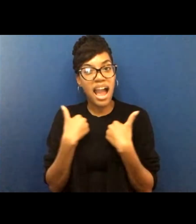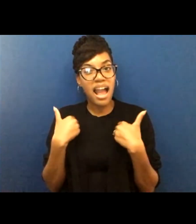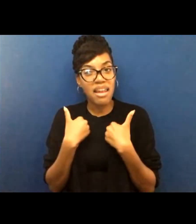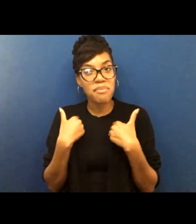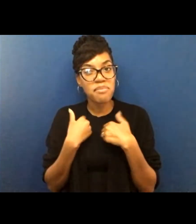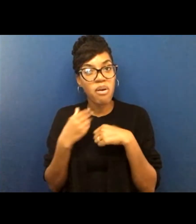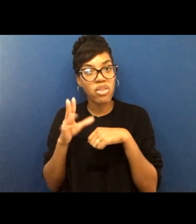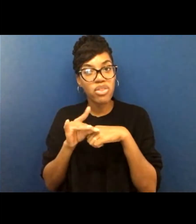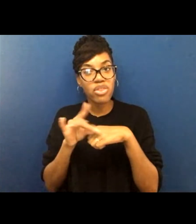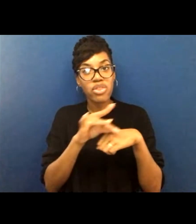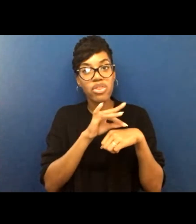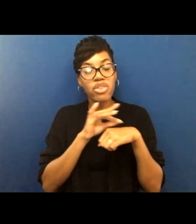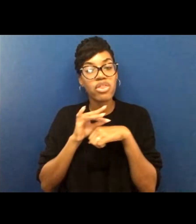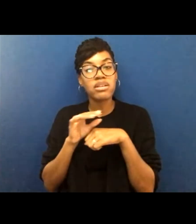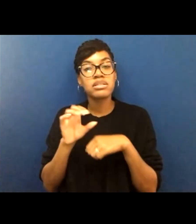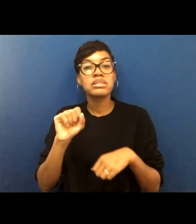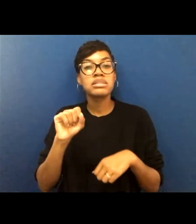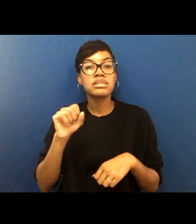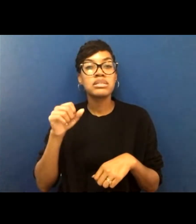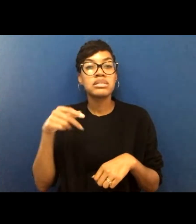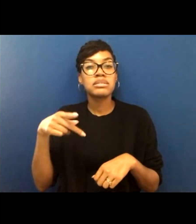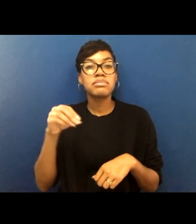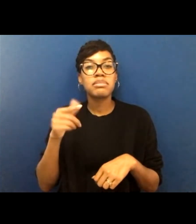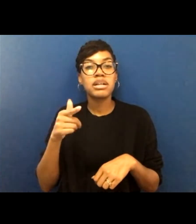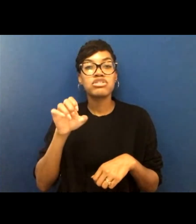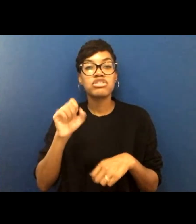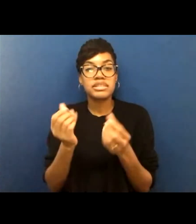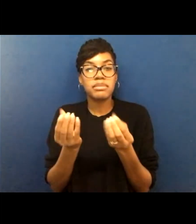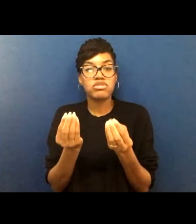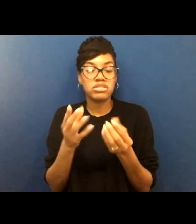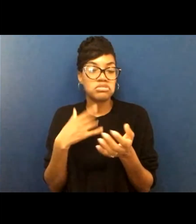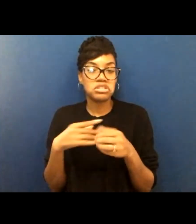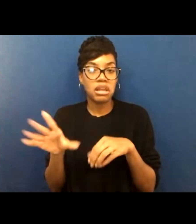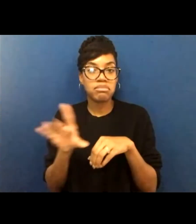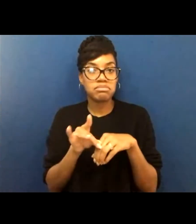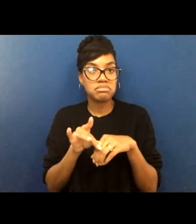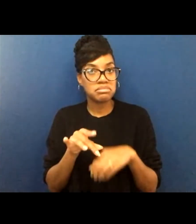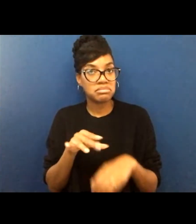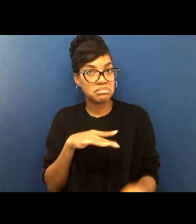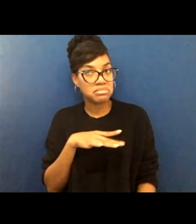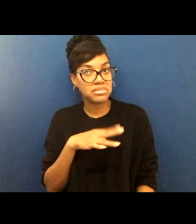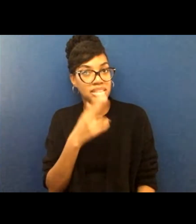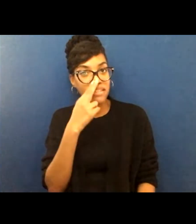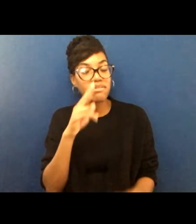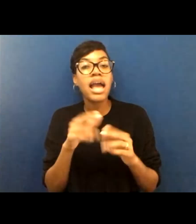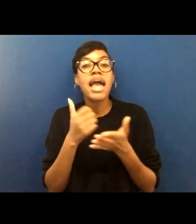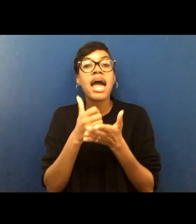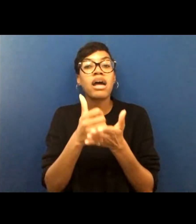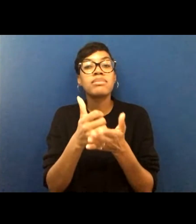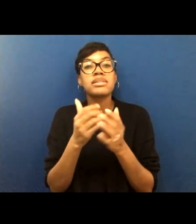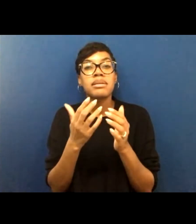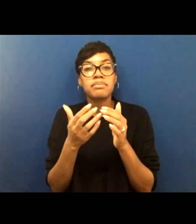The sponges are just what this particular one put on. So that's really fun. It really helps them blend in, in their environment.